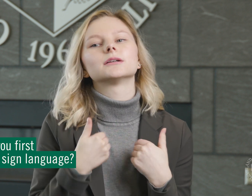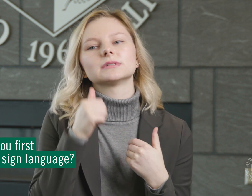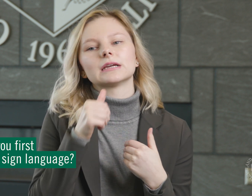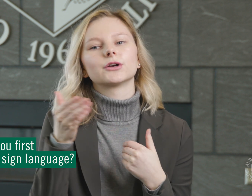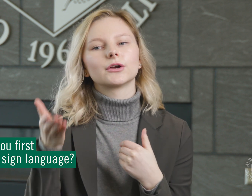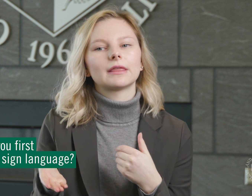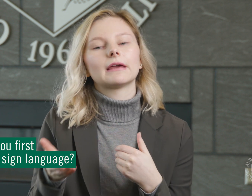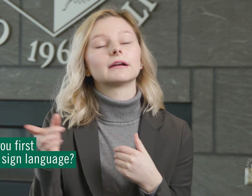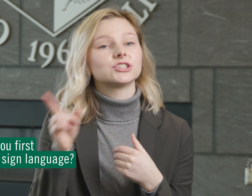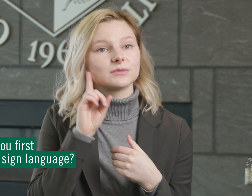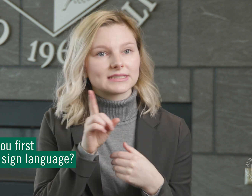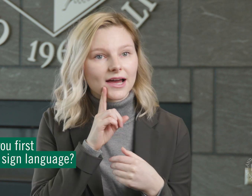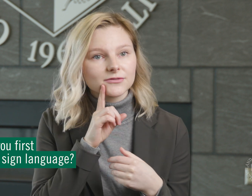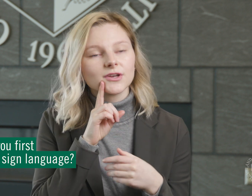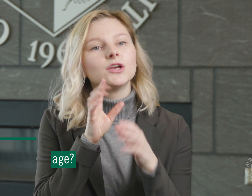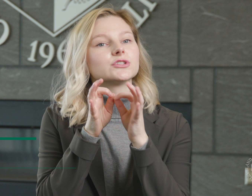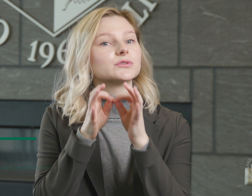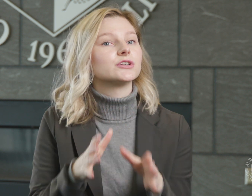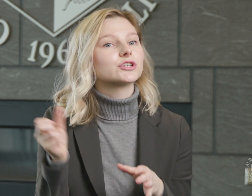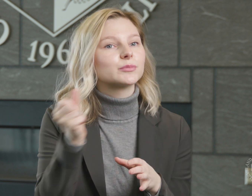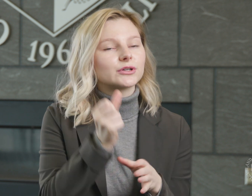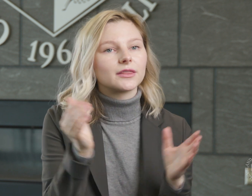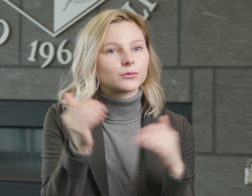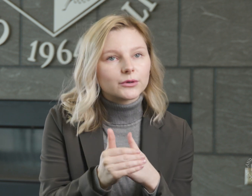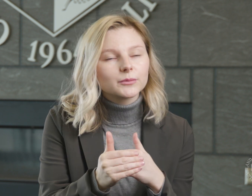classroom there was a young girl in there and she was deaf so there was an interpreter in the room